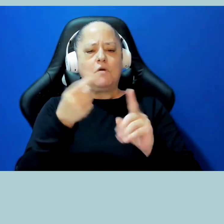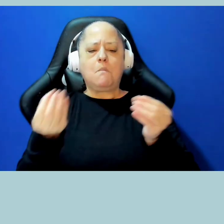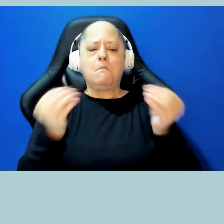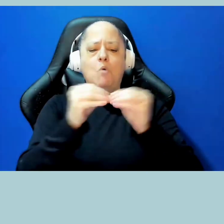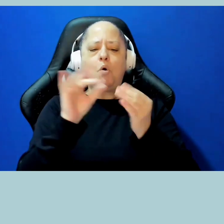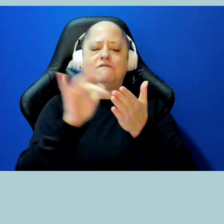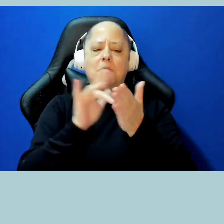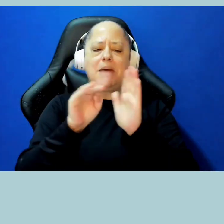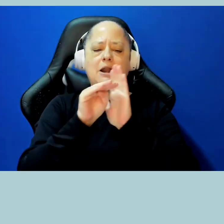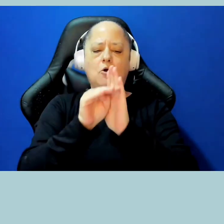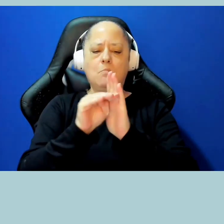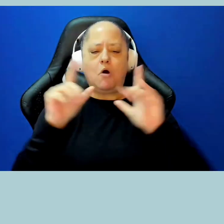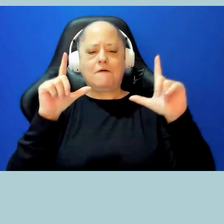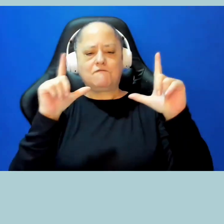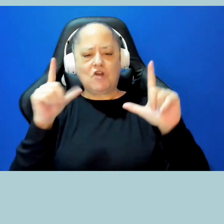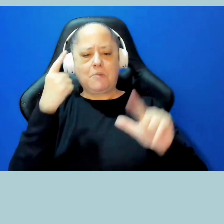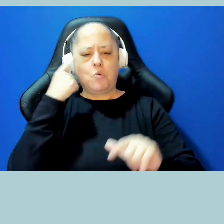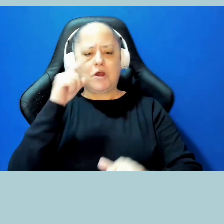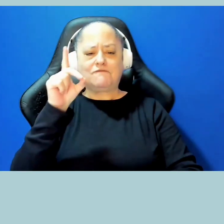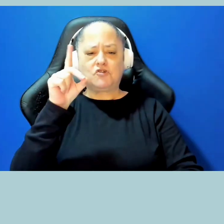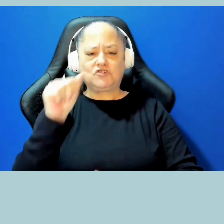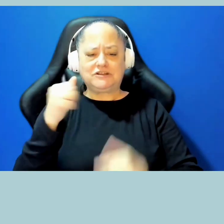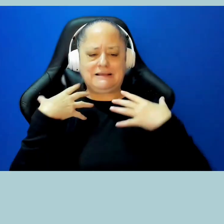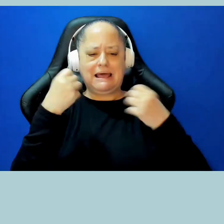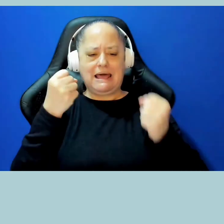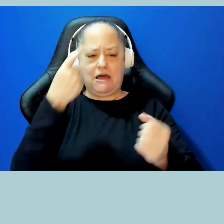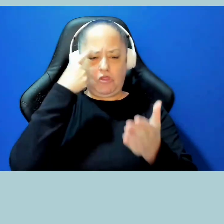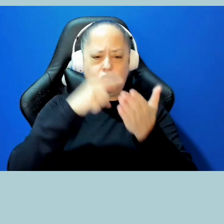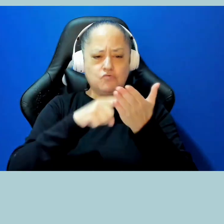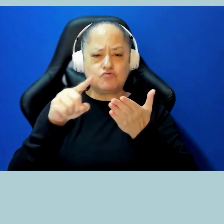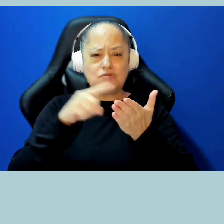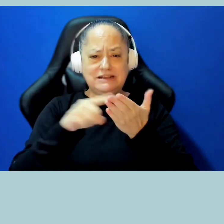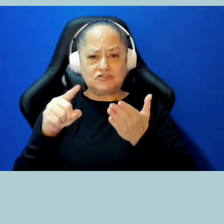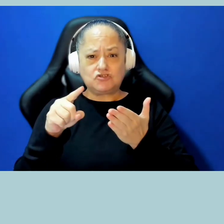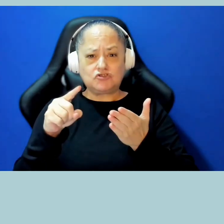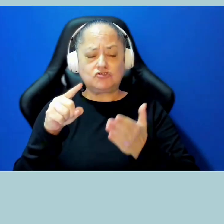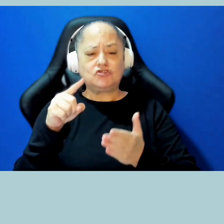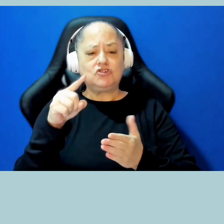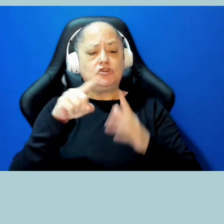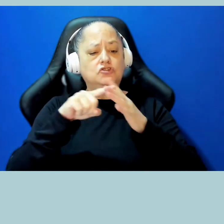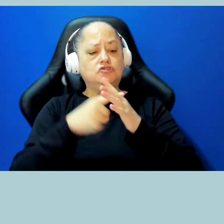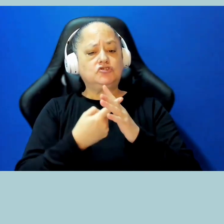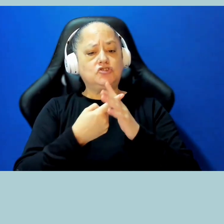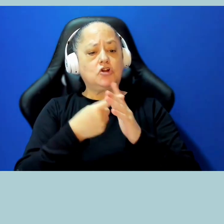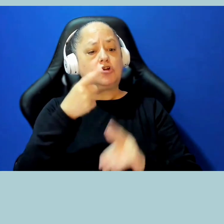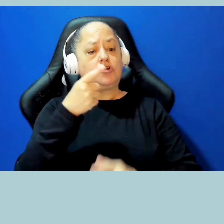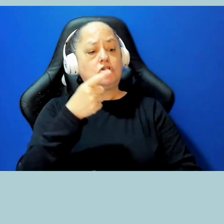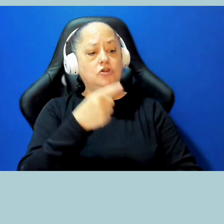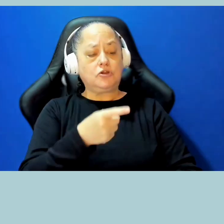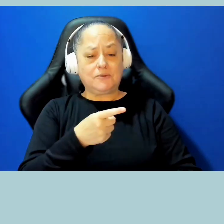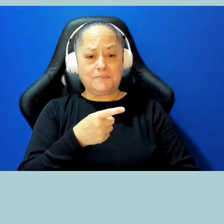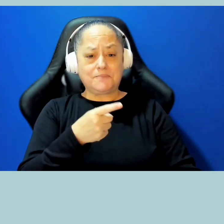framework for disability health research. So to start off, would you be able to speak more